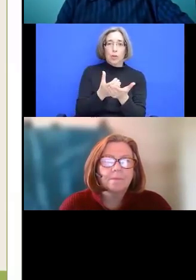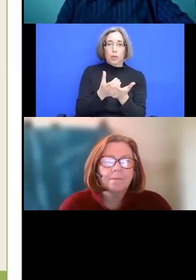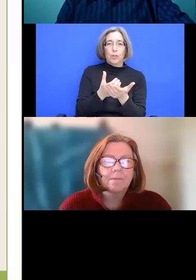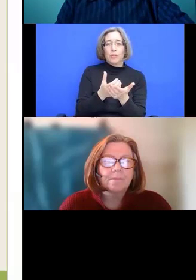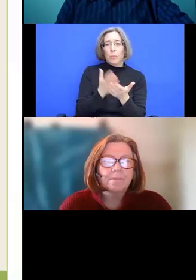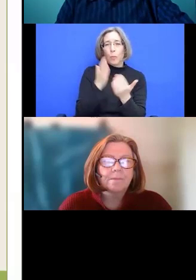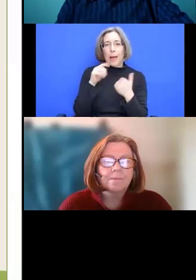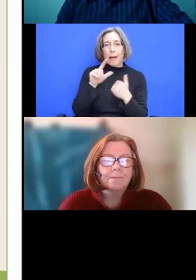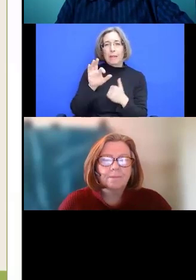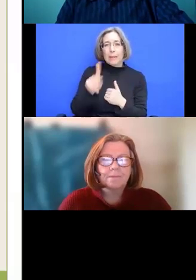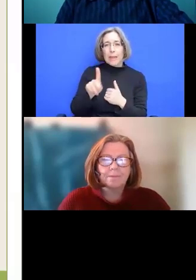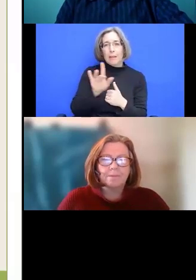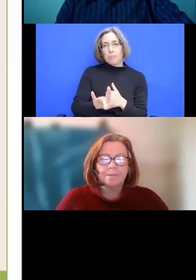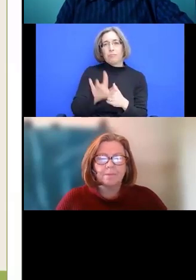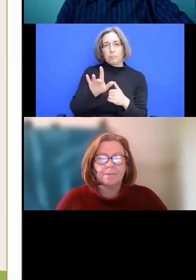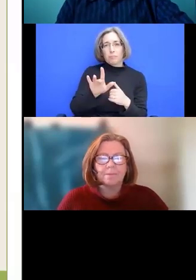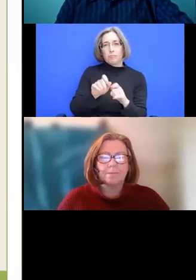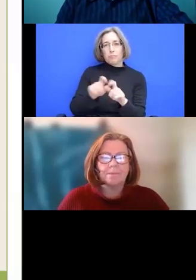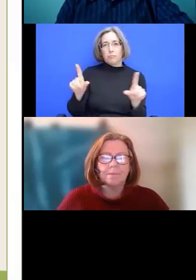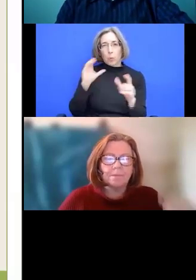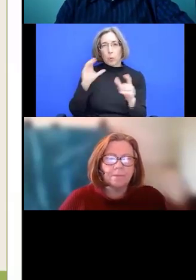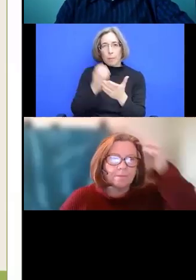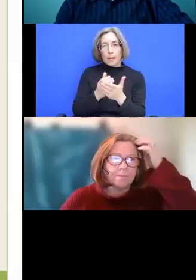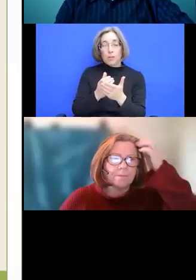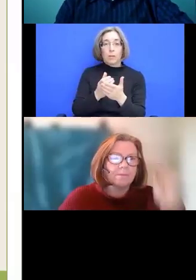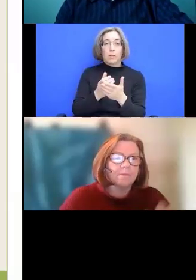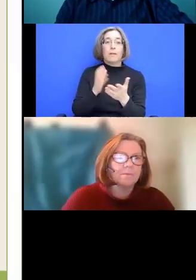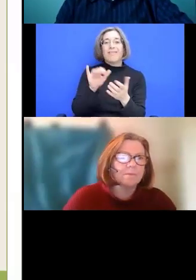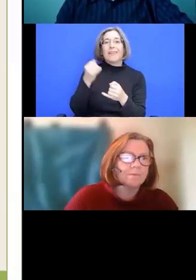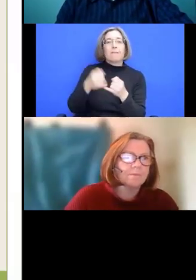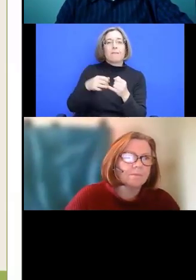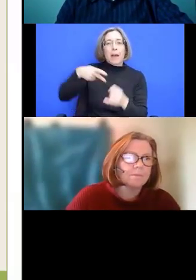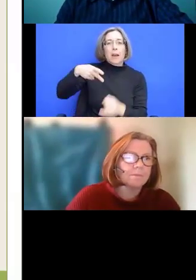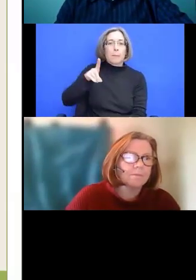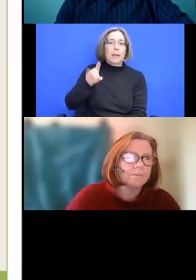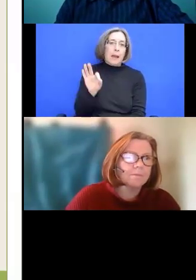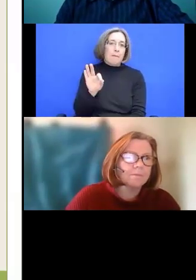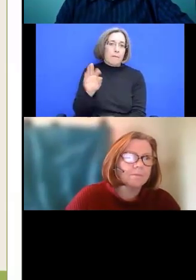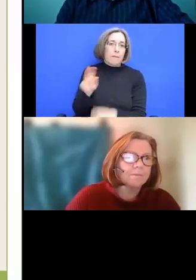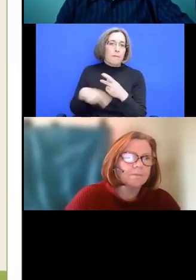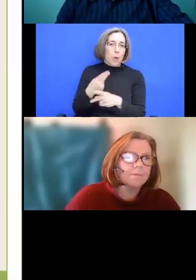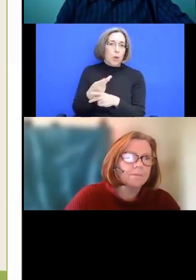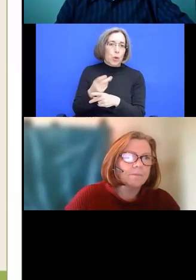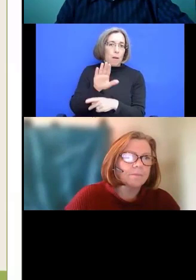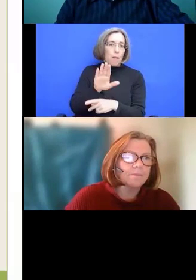The application image is basically the final PDF version of your submission and it will let you look at it